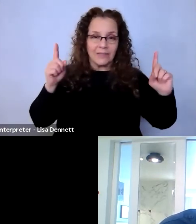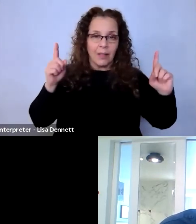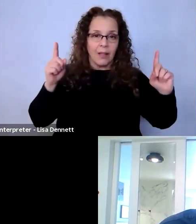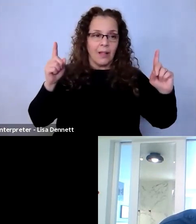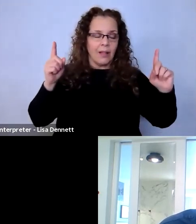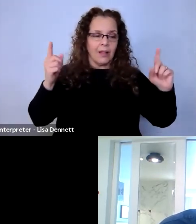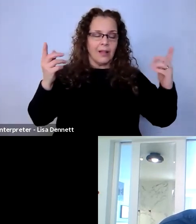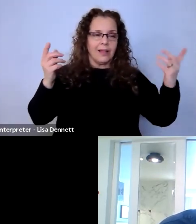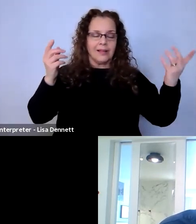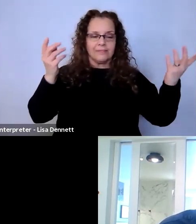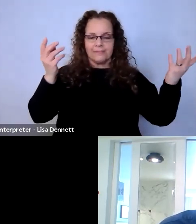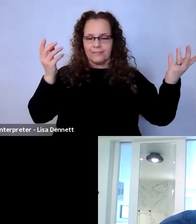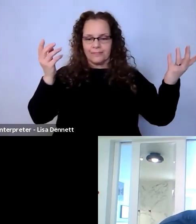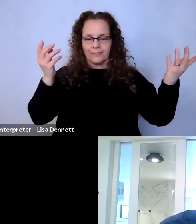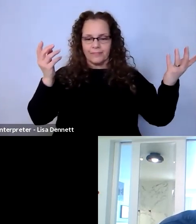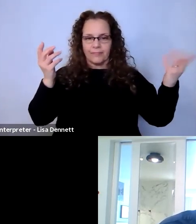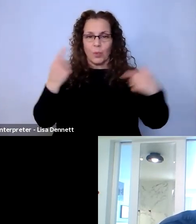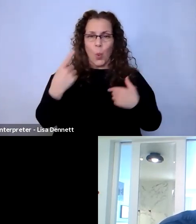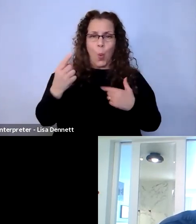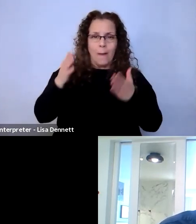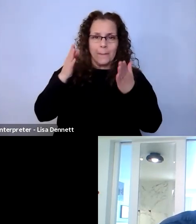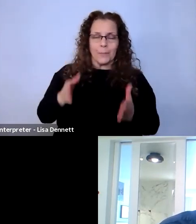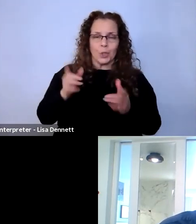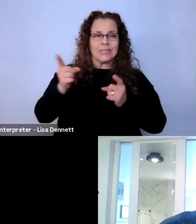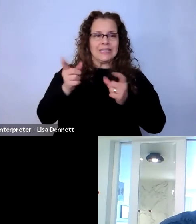If they are, if it's one person who has to deal with all spectrums of